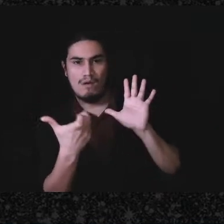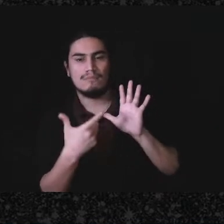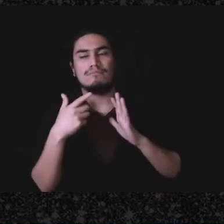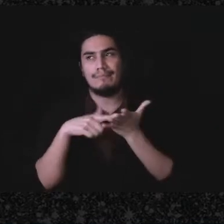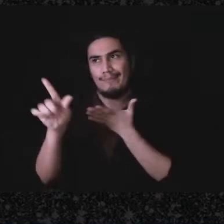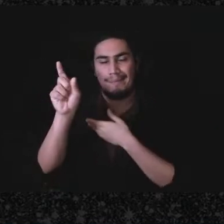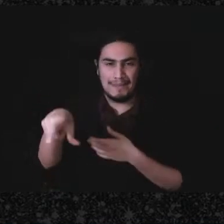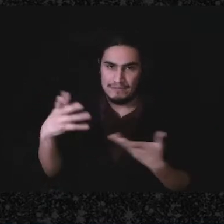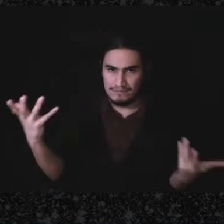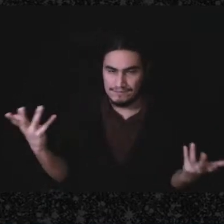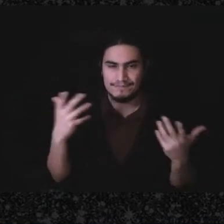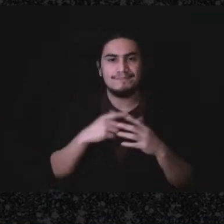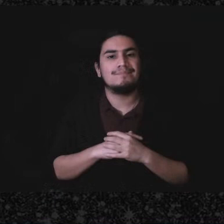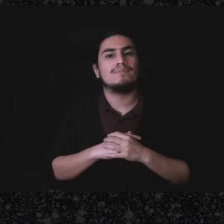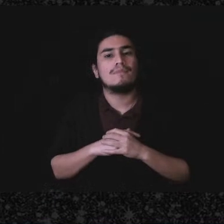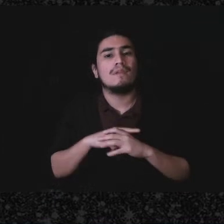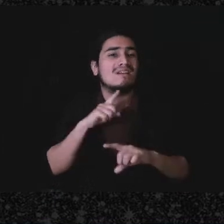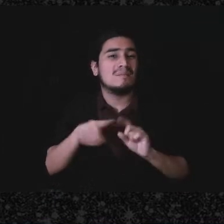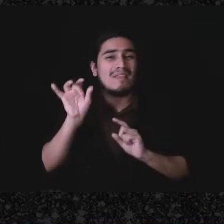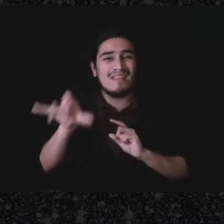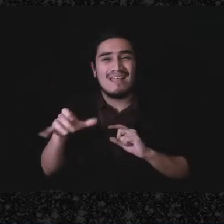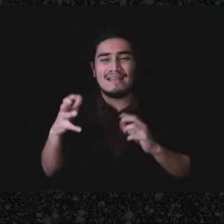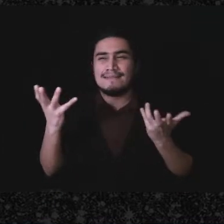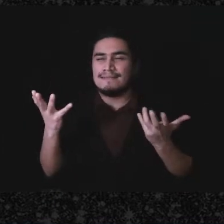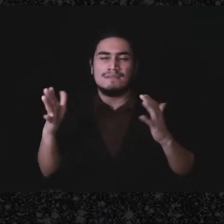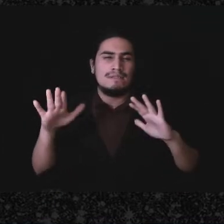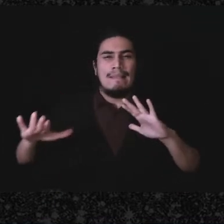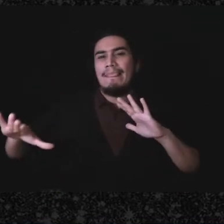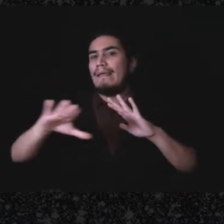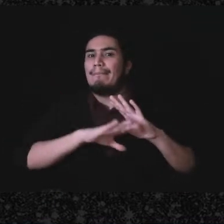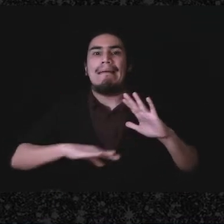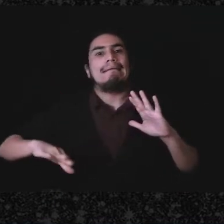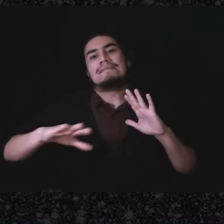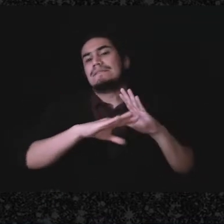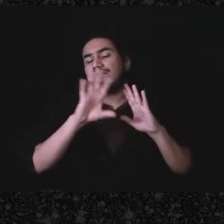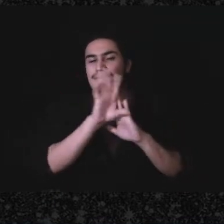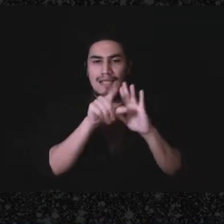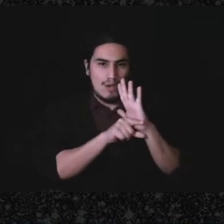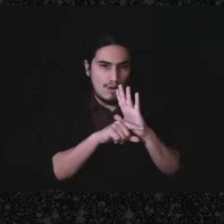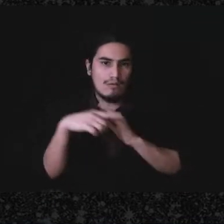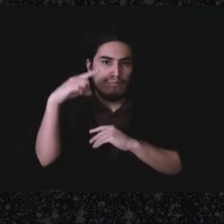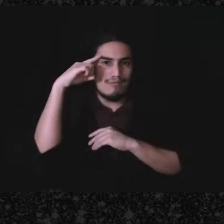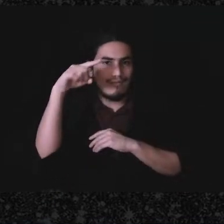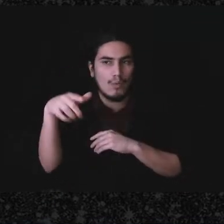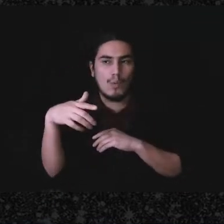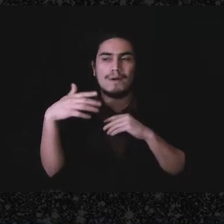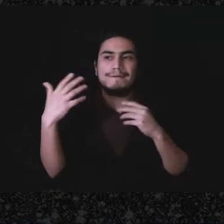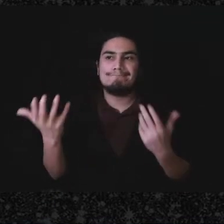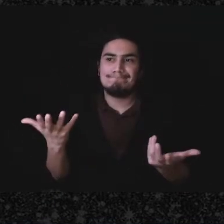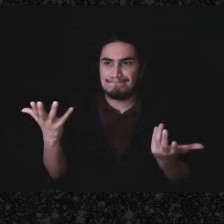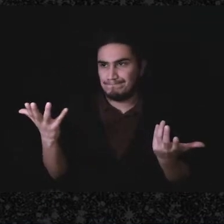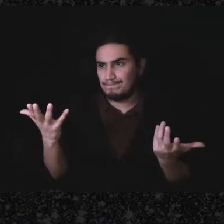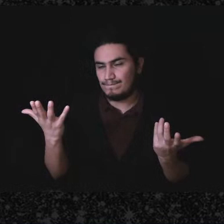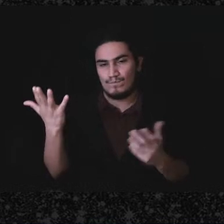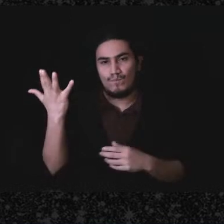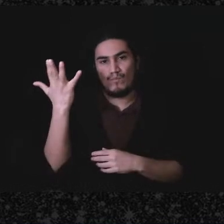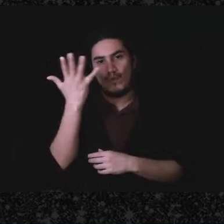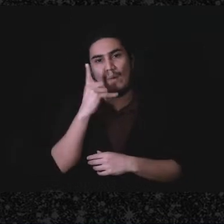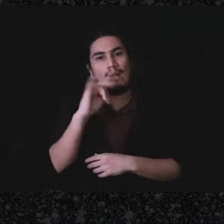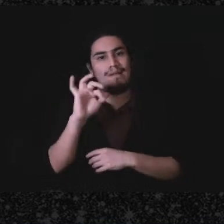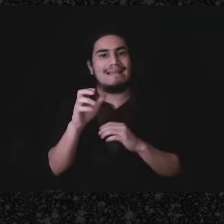But that that's kind of the basic background on-on what is characterized as a gift and what